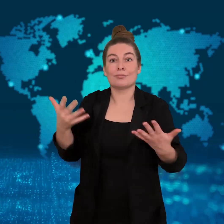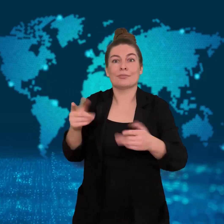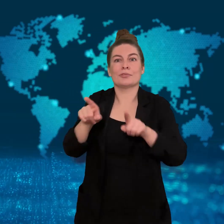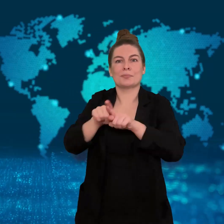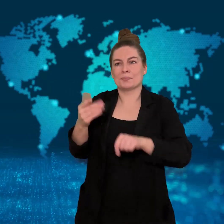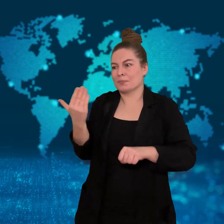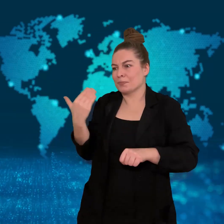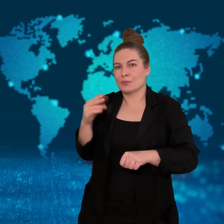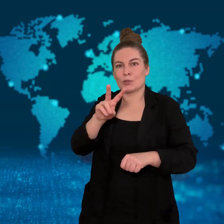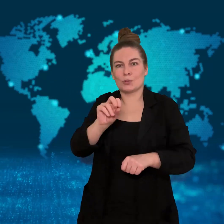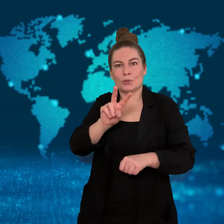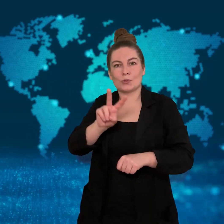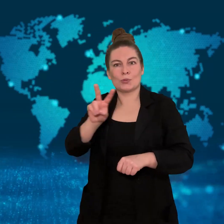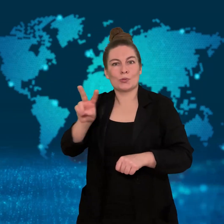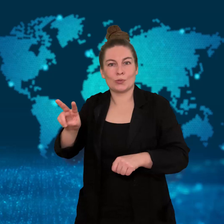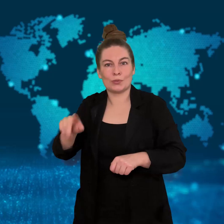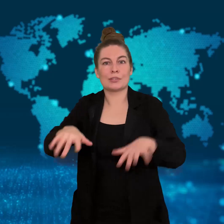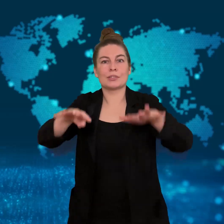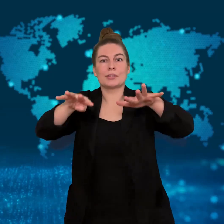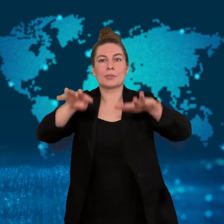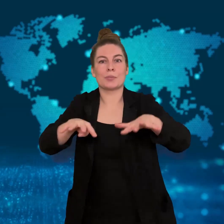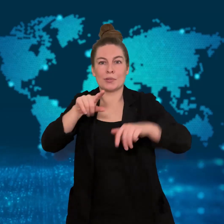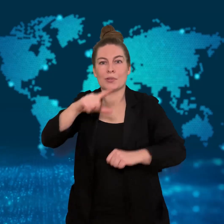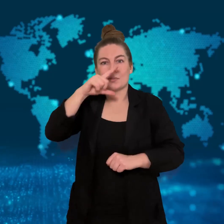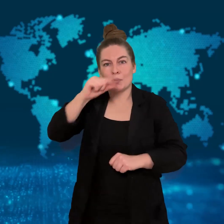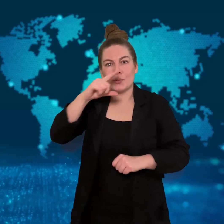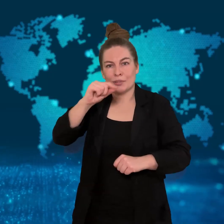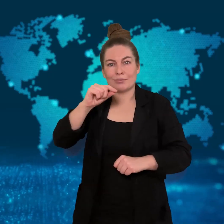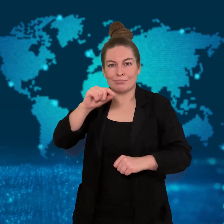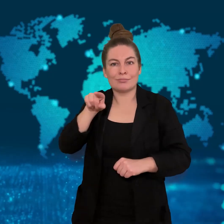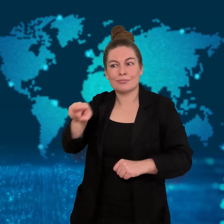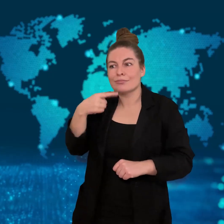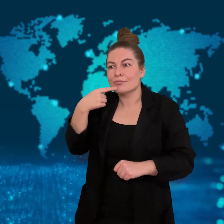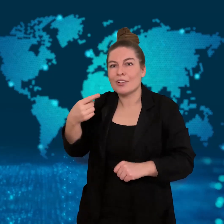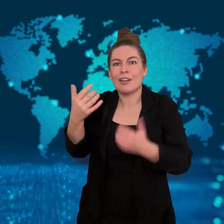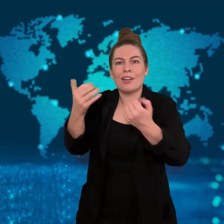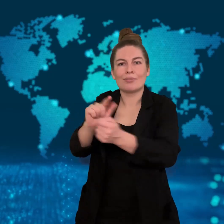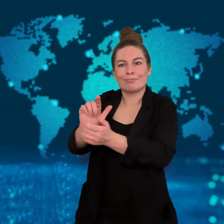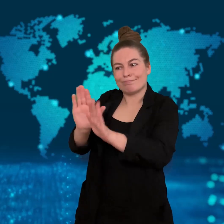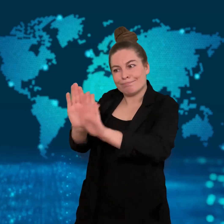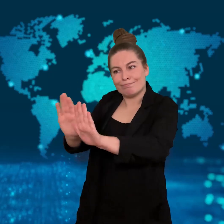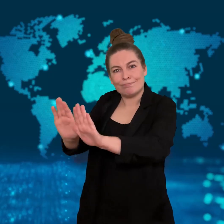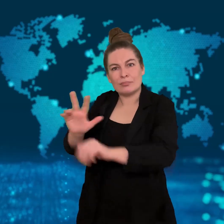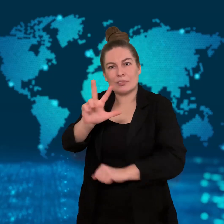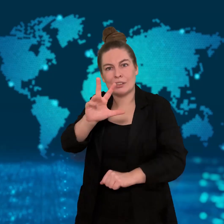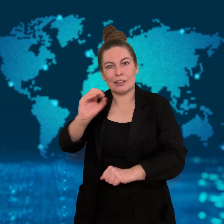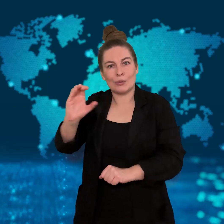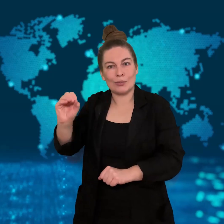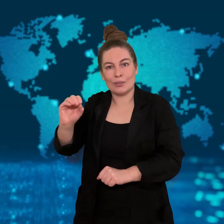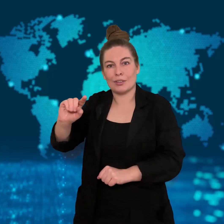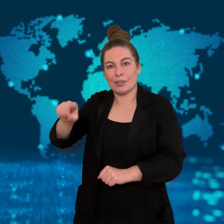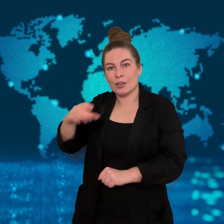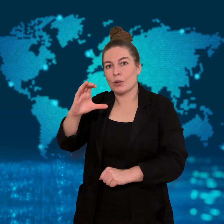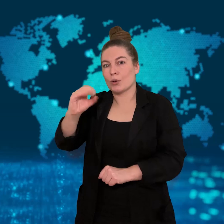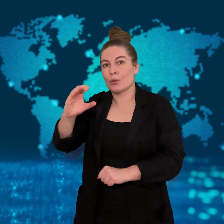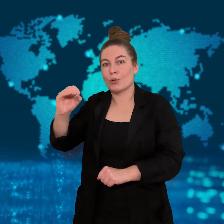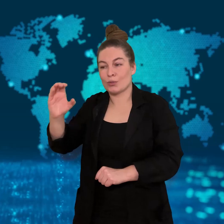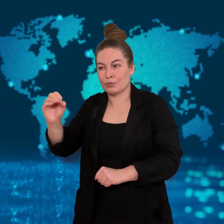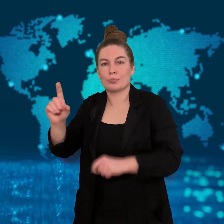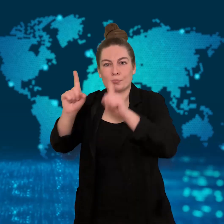take part in a "partial mobilization."